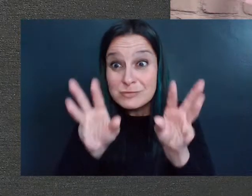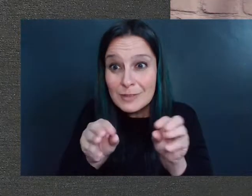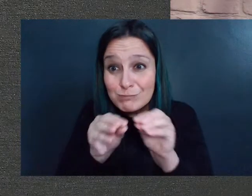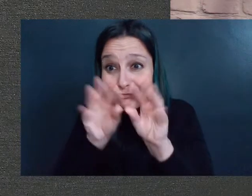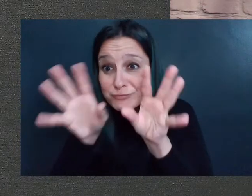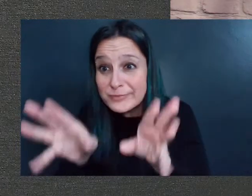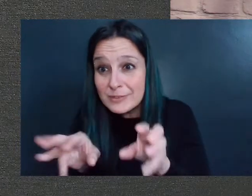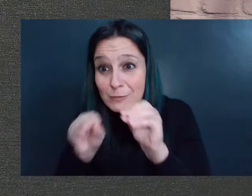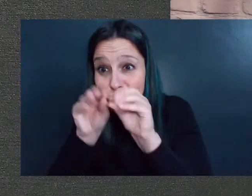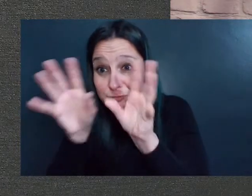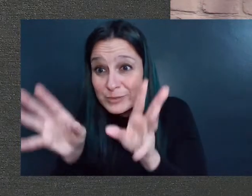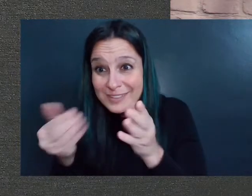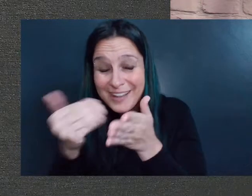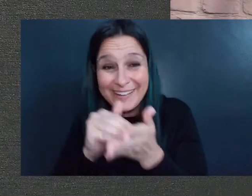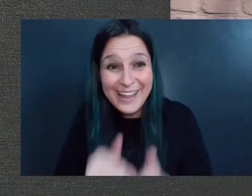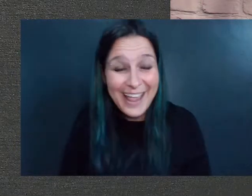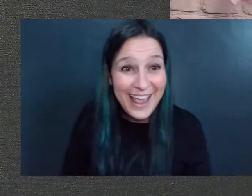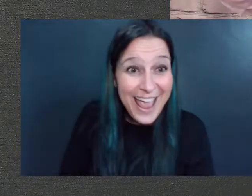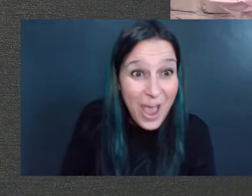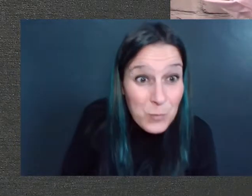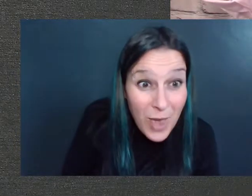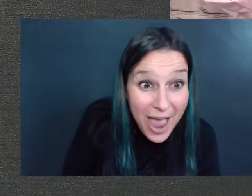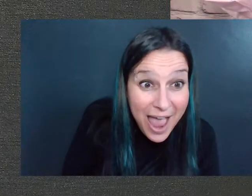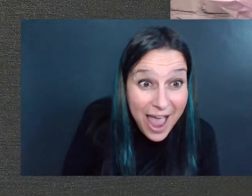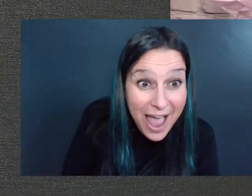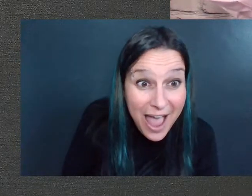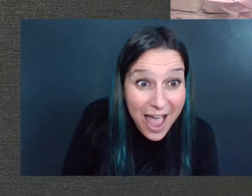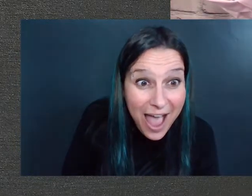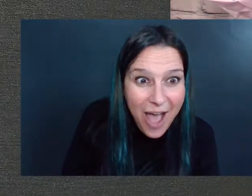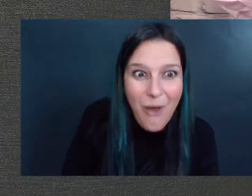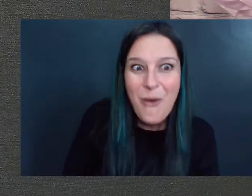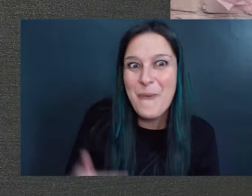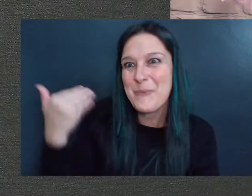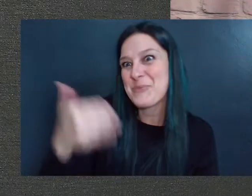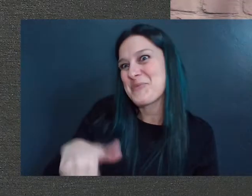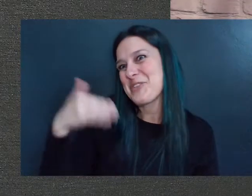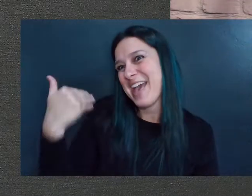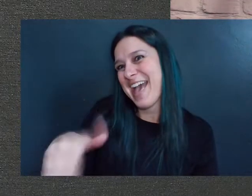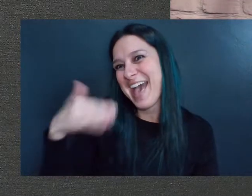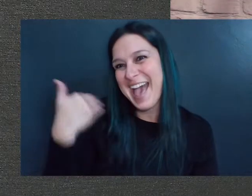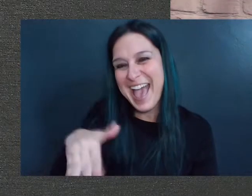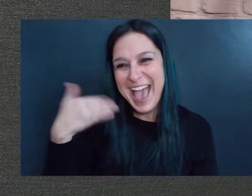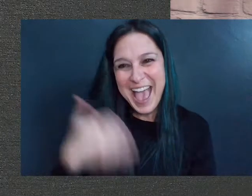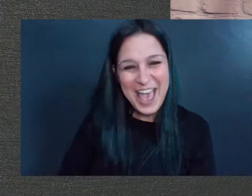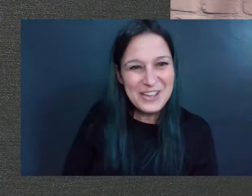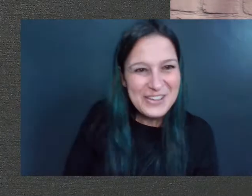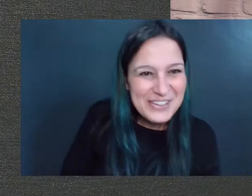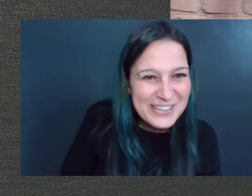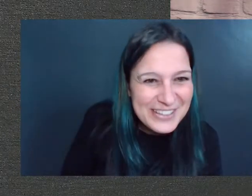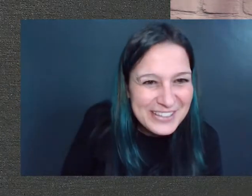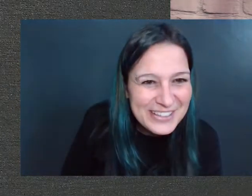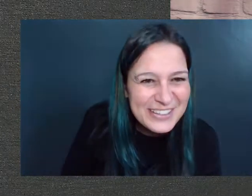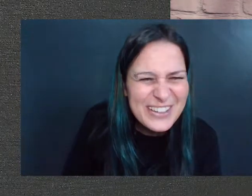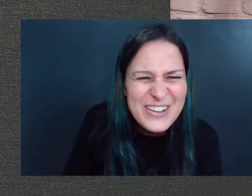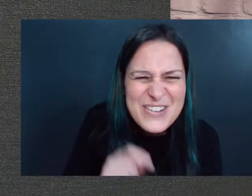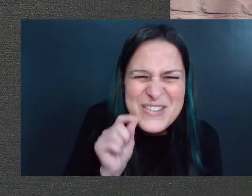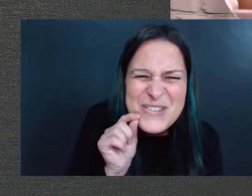Wow, look at that. So cool.